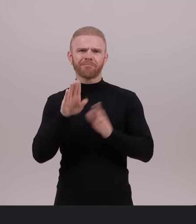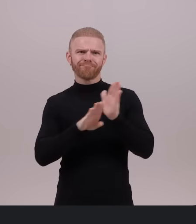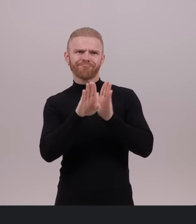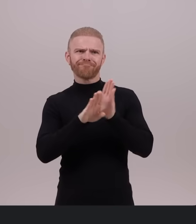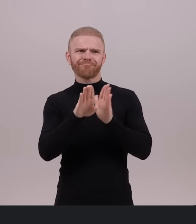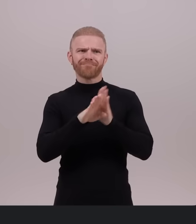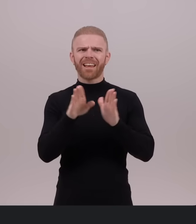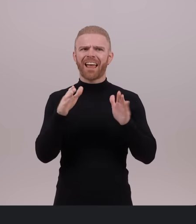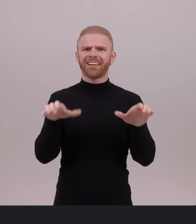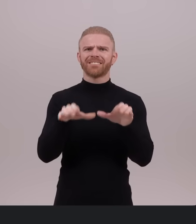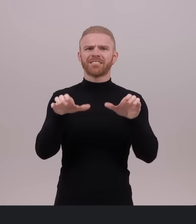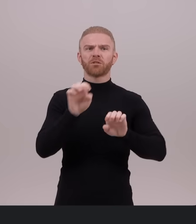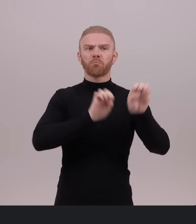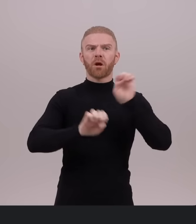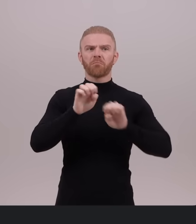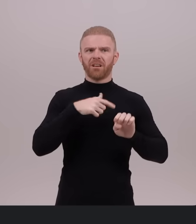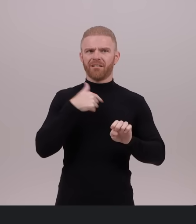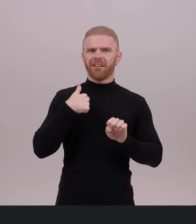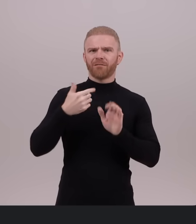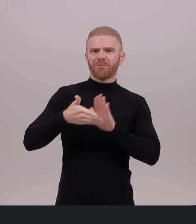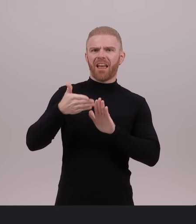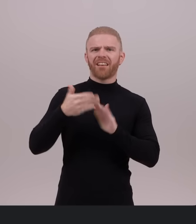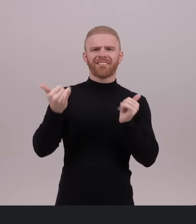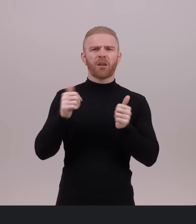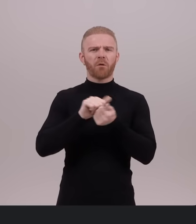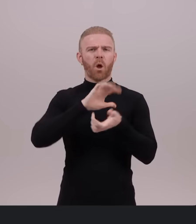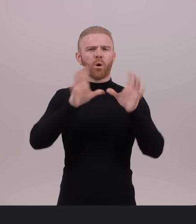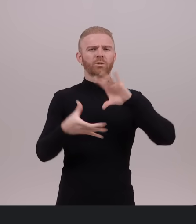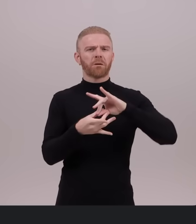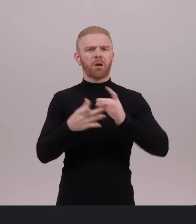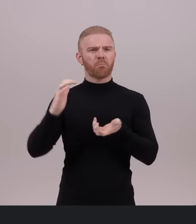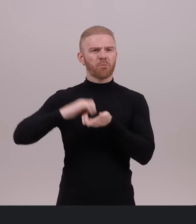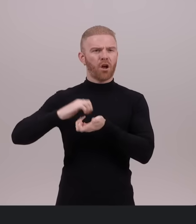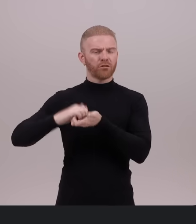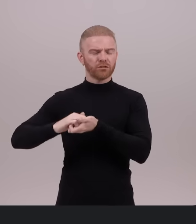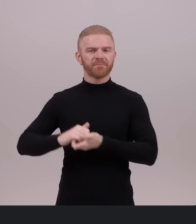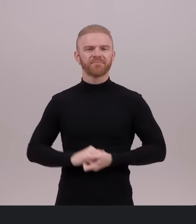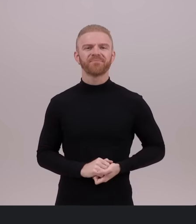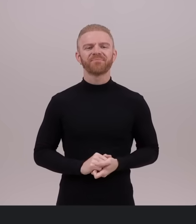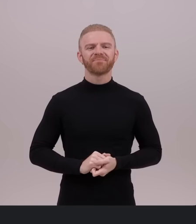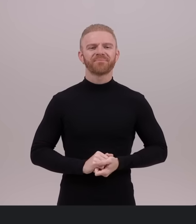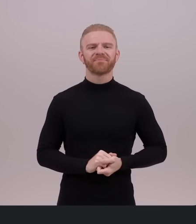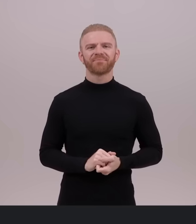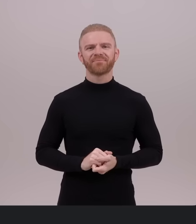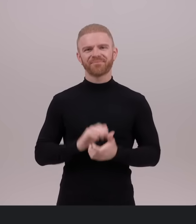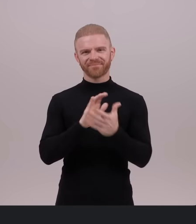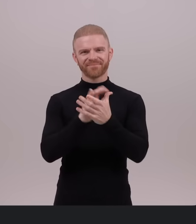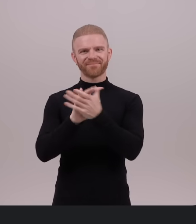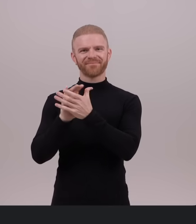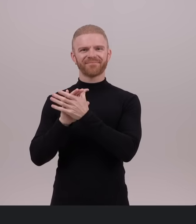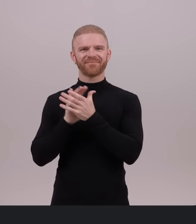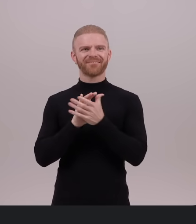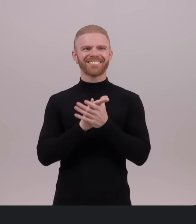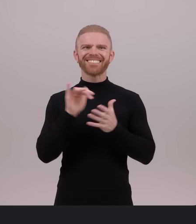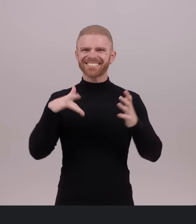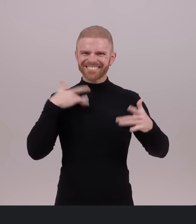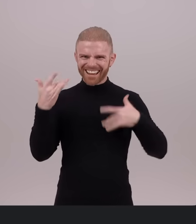with our ecosystem partners. Exciting. Okay.